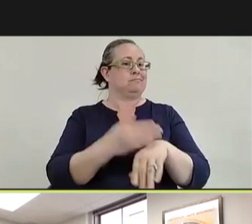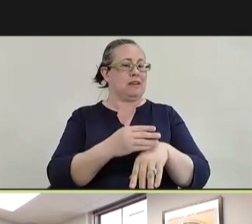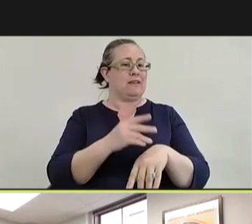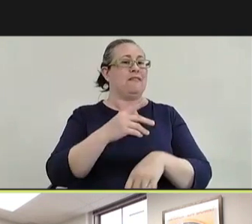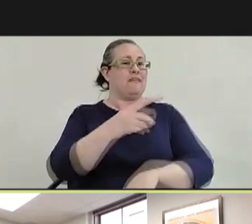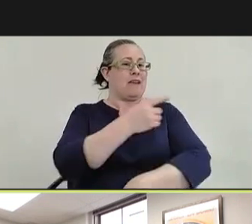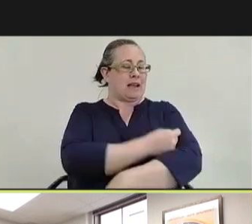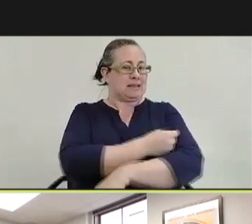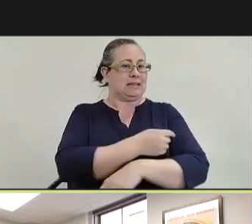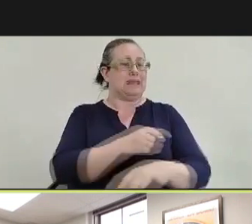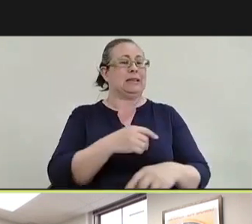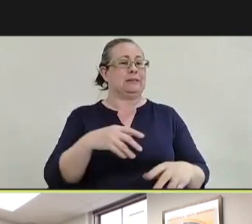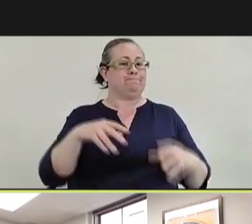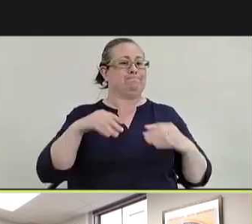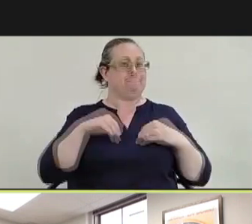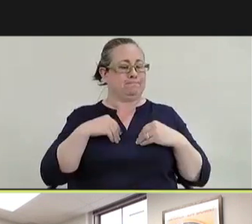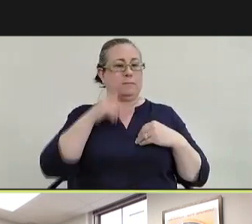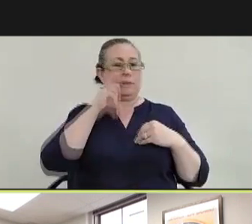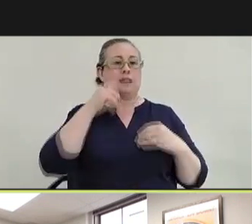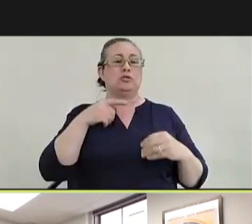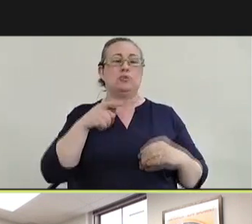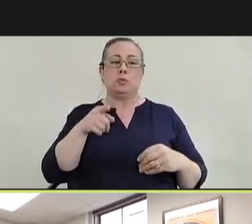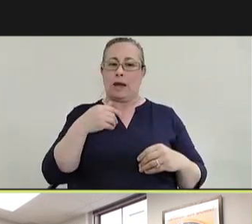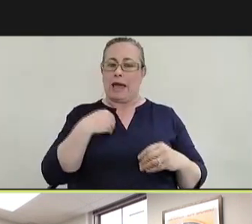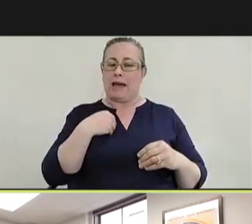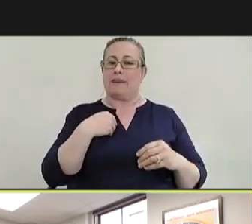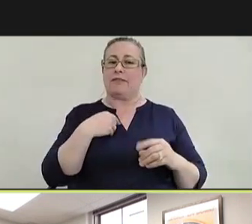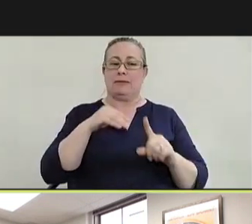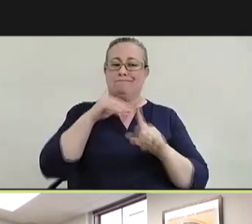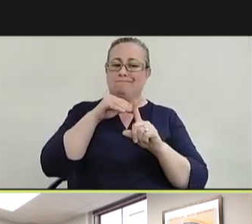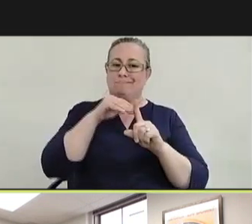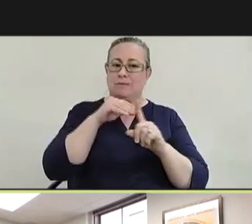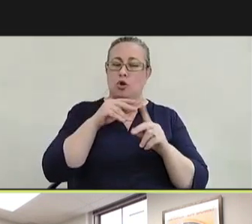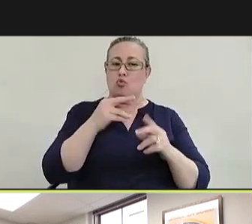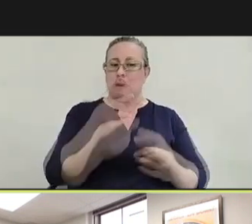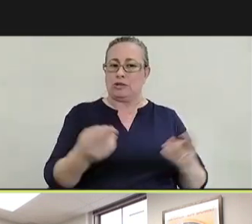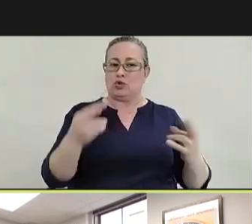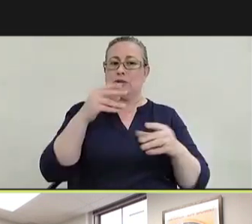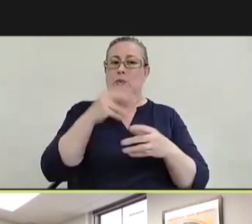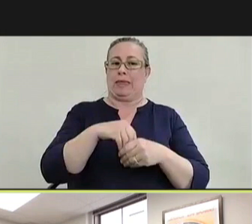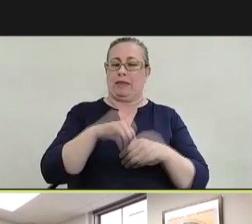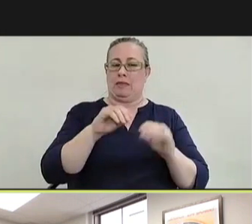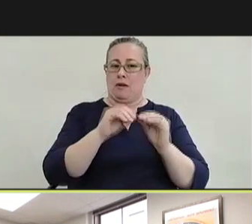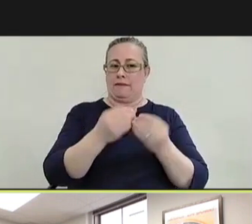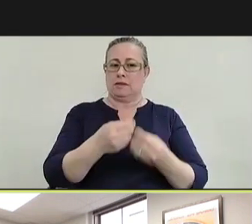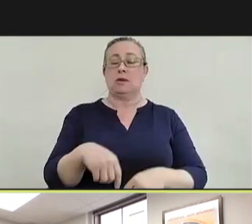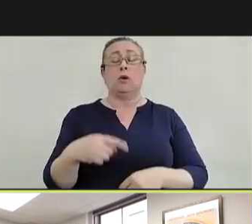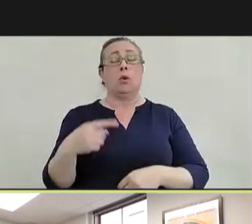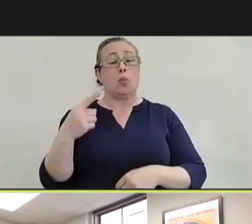because you have a go to resource right there in your office. One of those studies at the bottom,